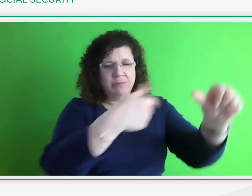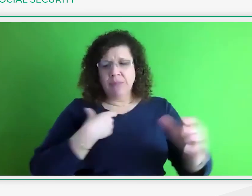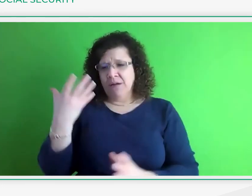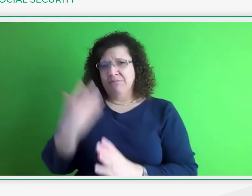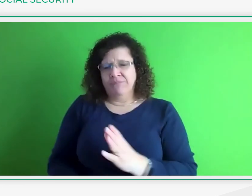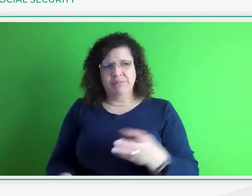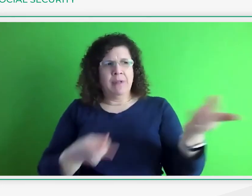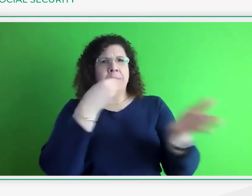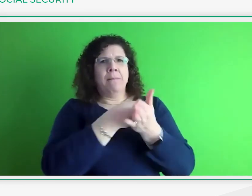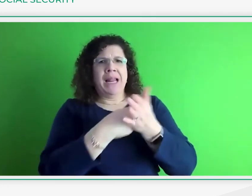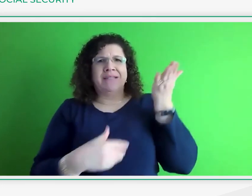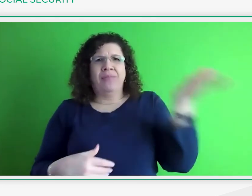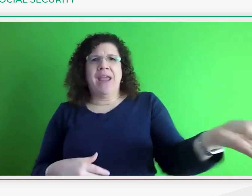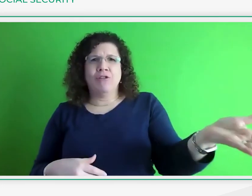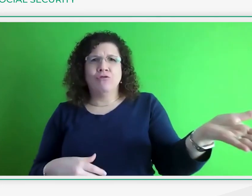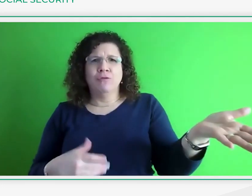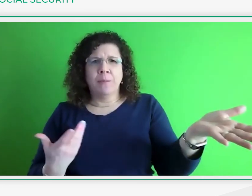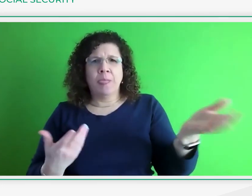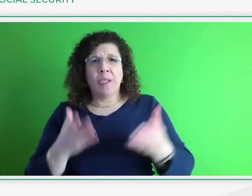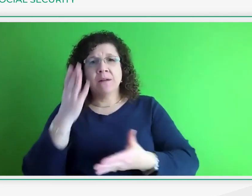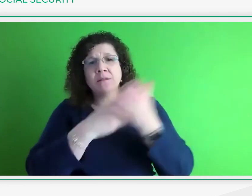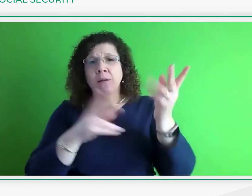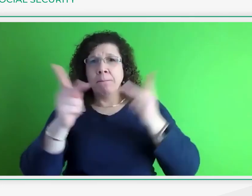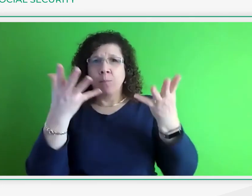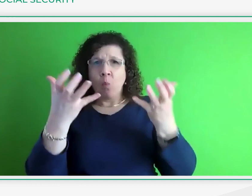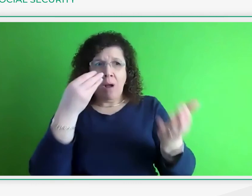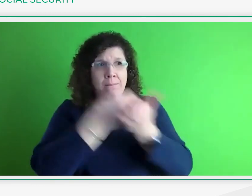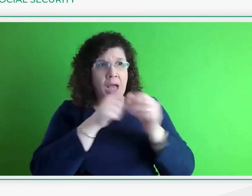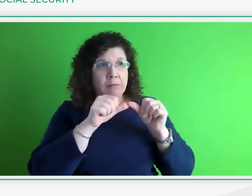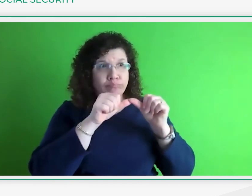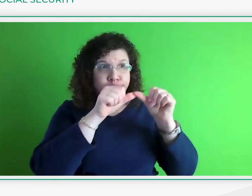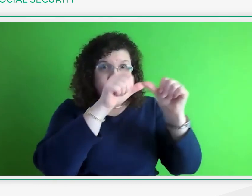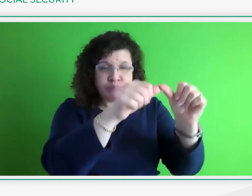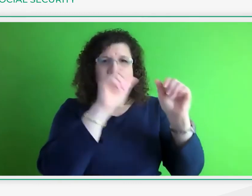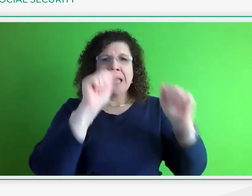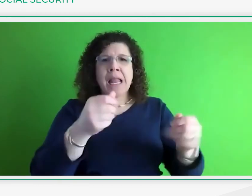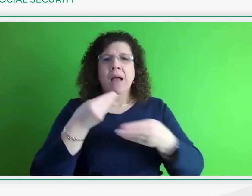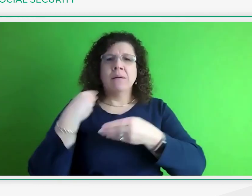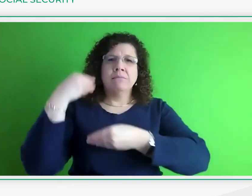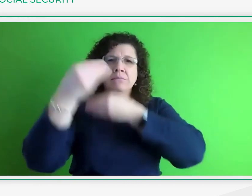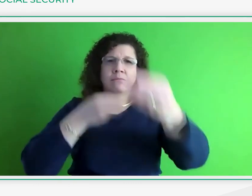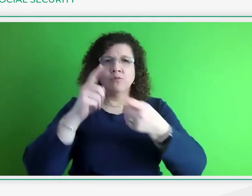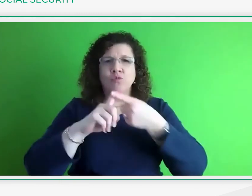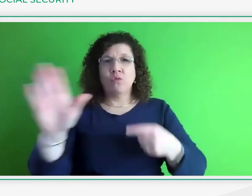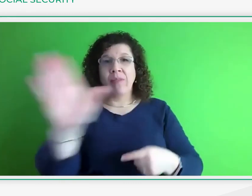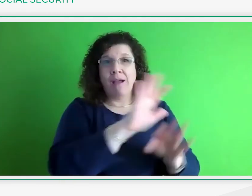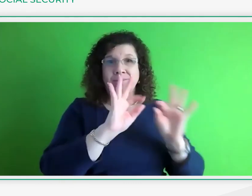You want your money to outlive you, which means that the money will be there until after you have passed on.